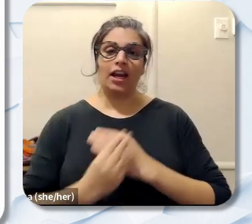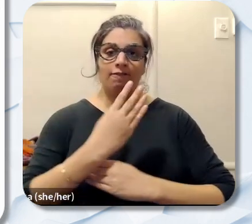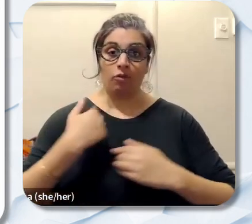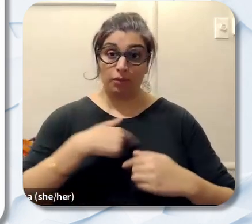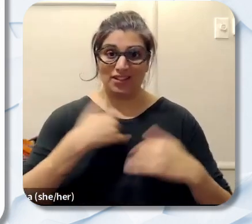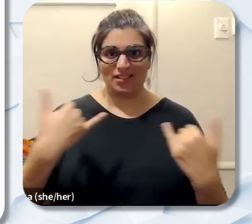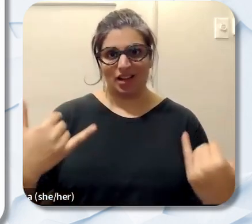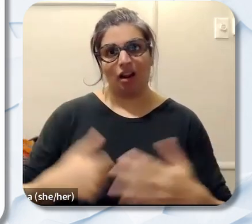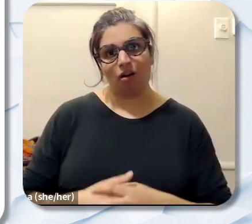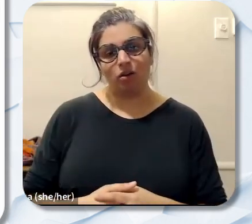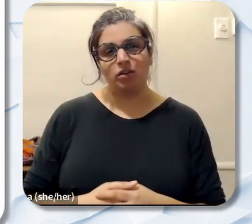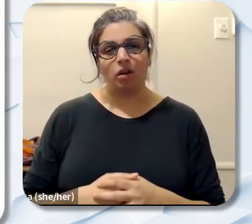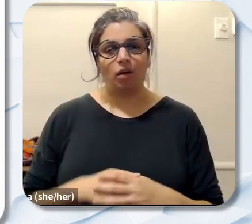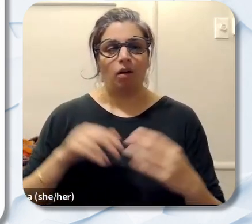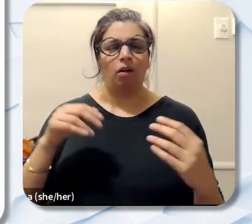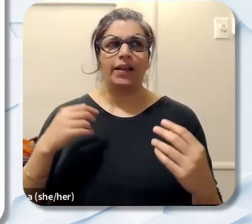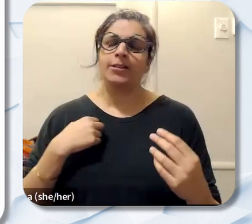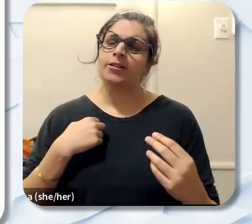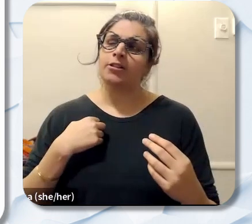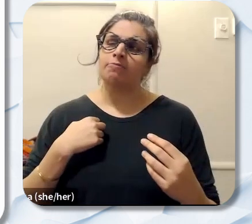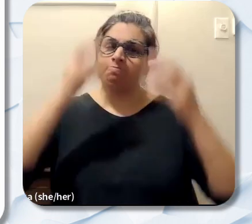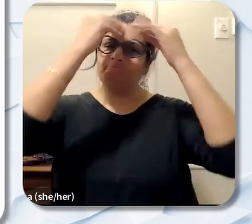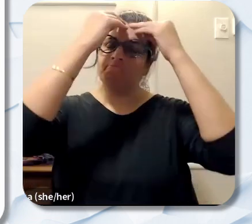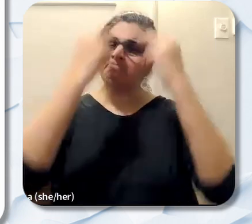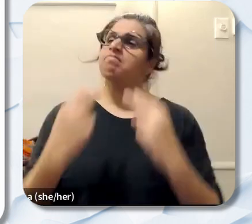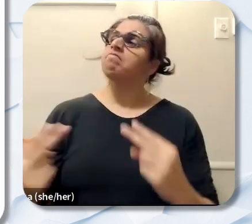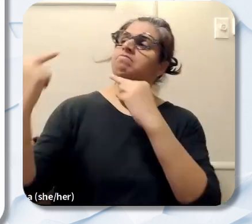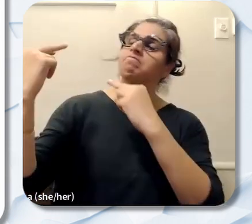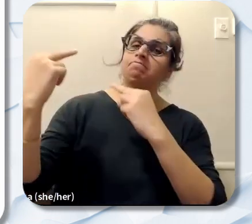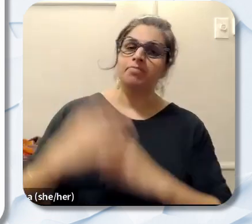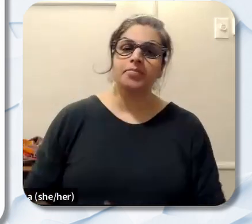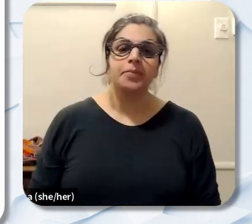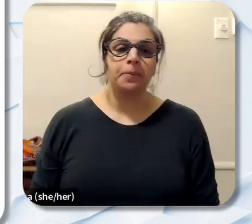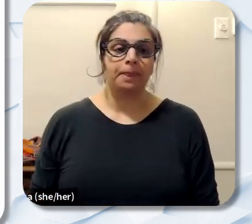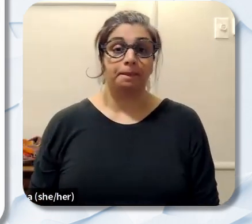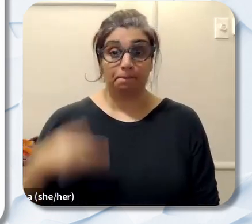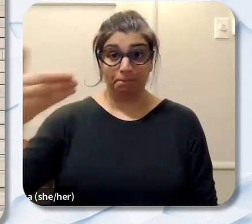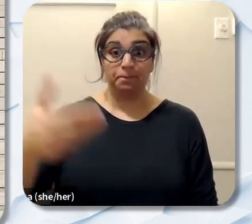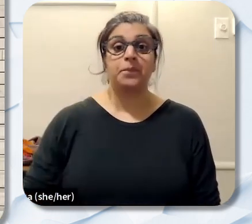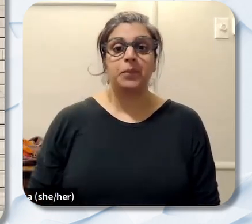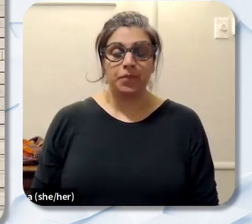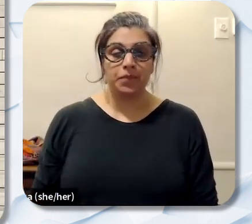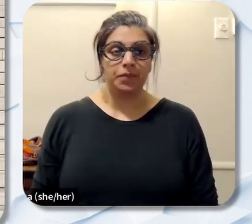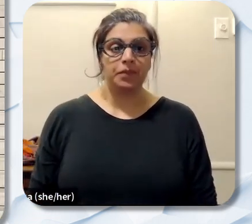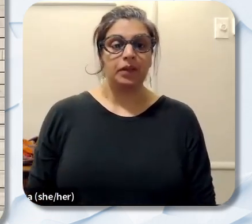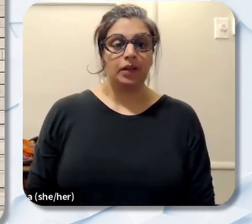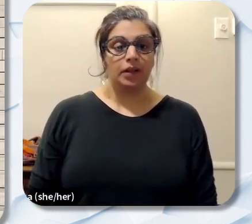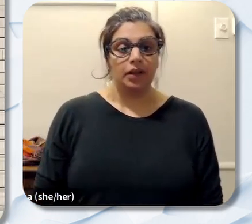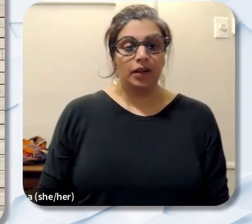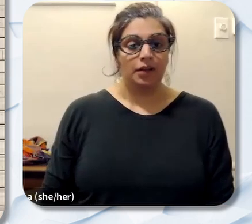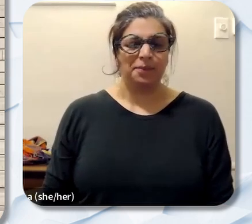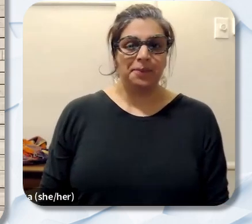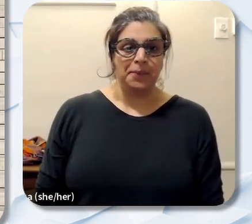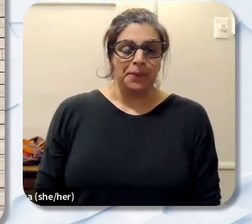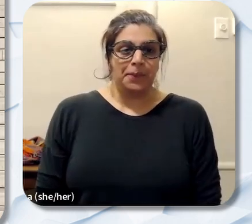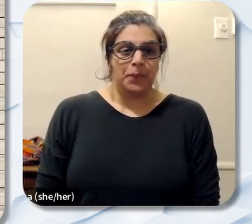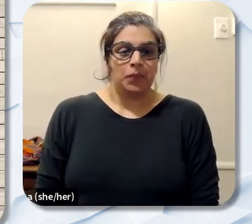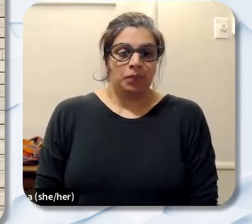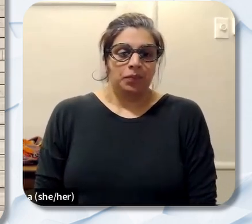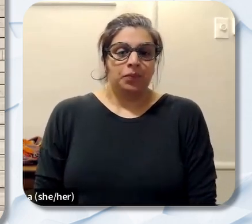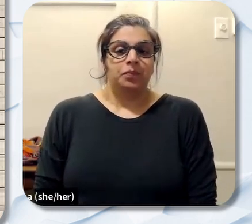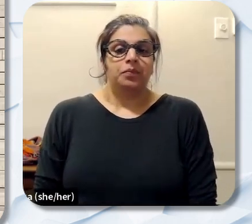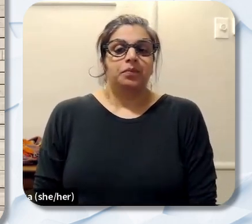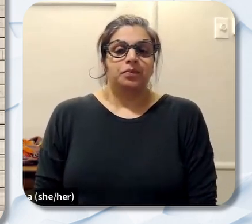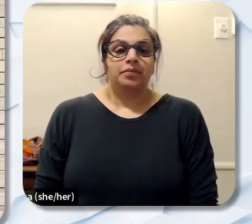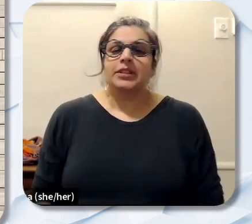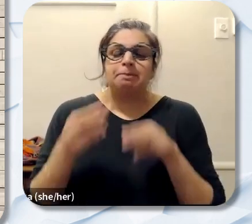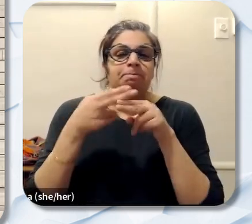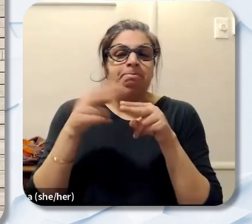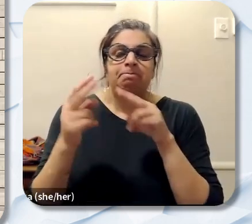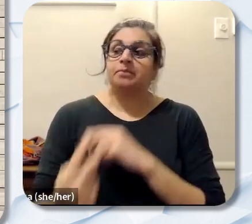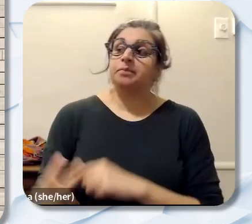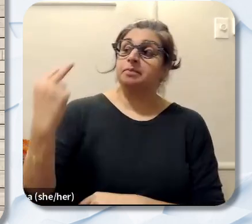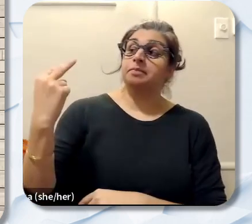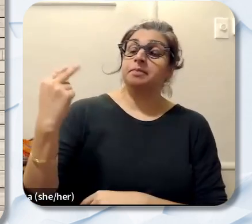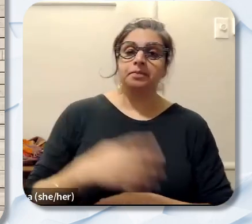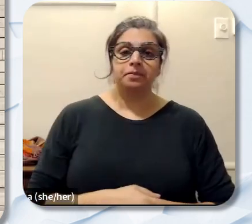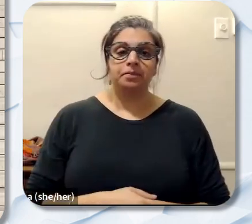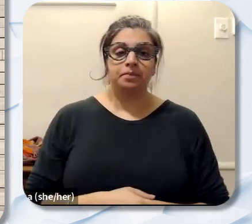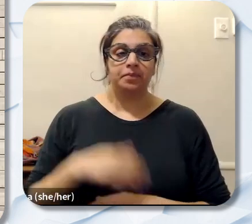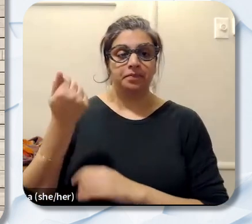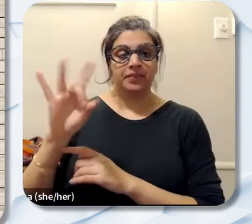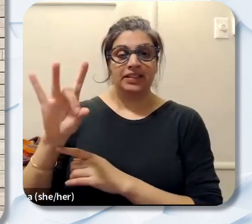reflectively look at our past. Next slide. Just some quick looking back at our past. In 1868 the